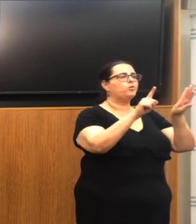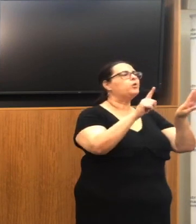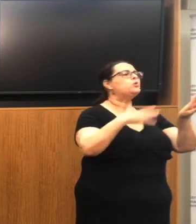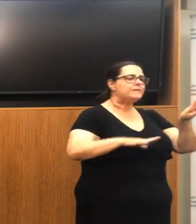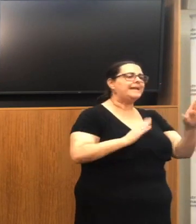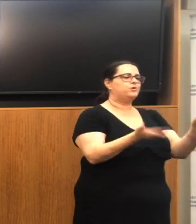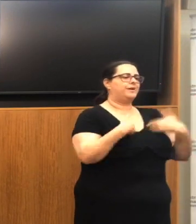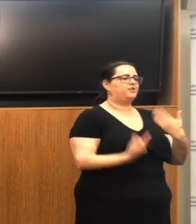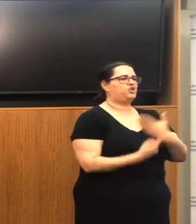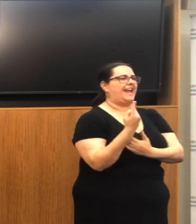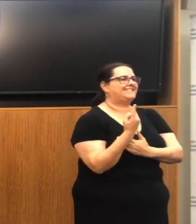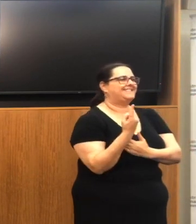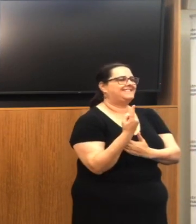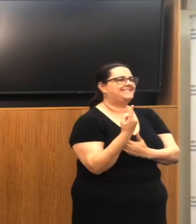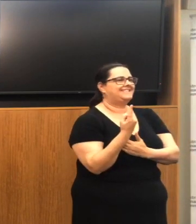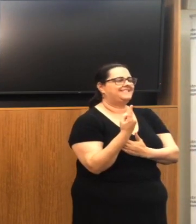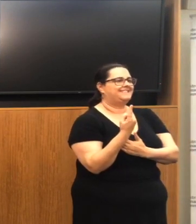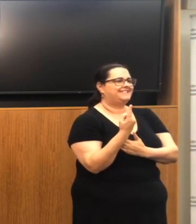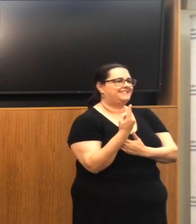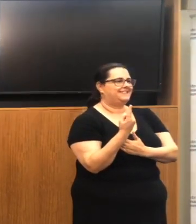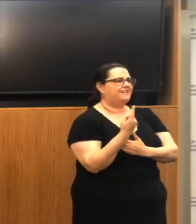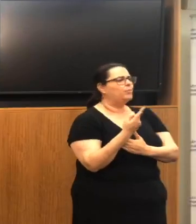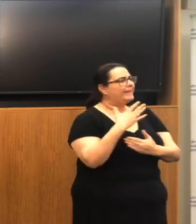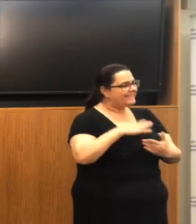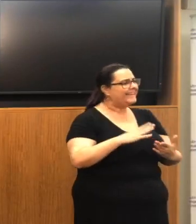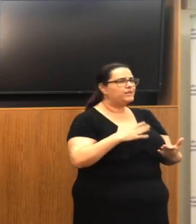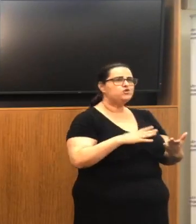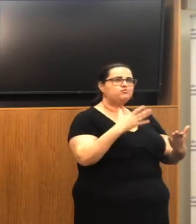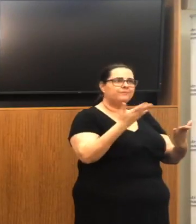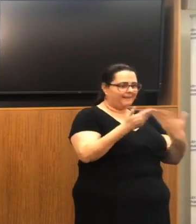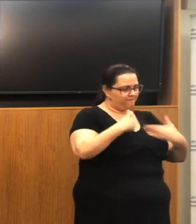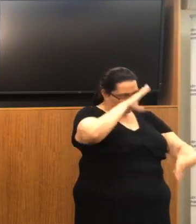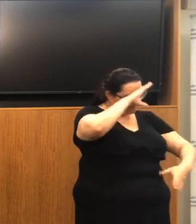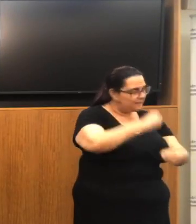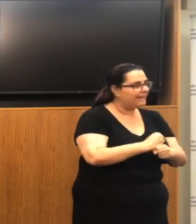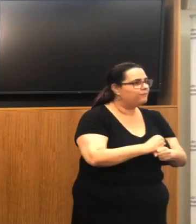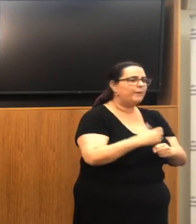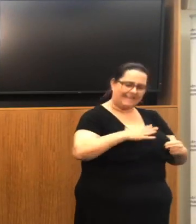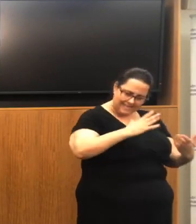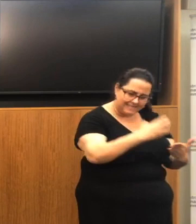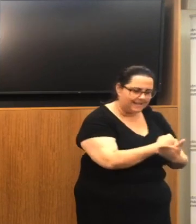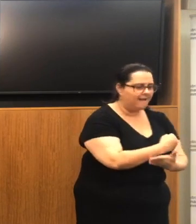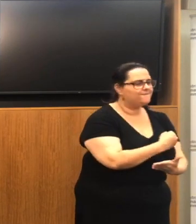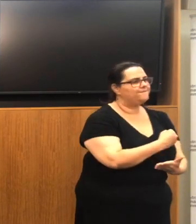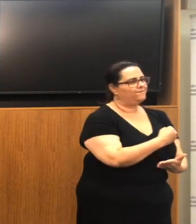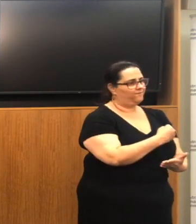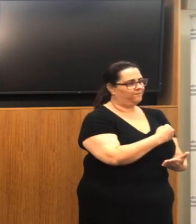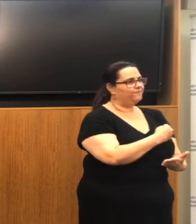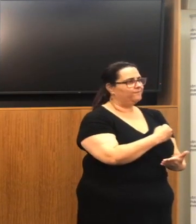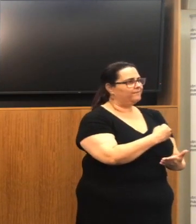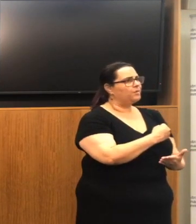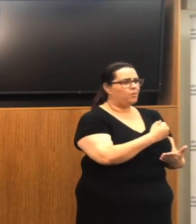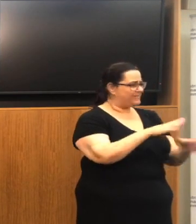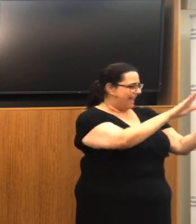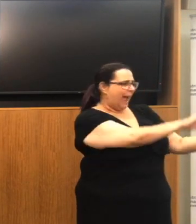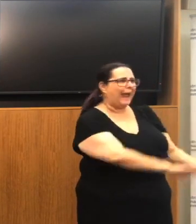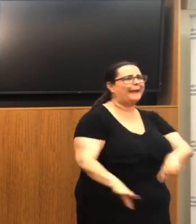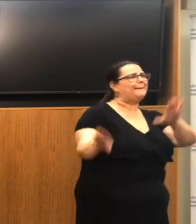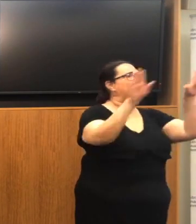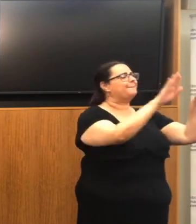Is our need for that belief, and our faith, is our need for that safety, that so many people with disability